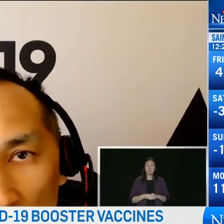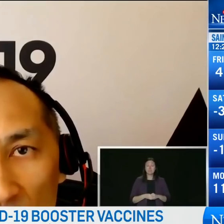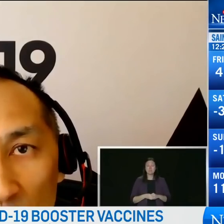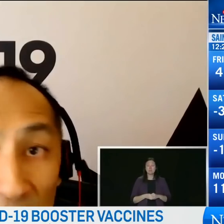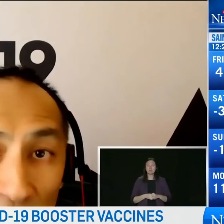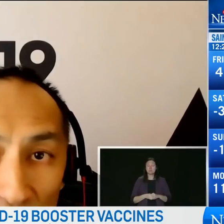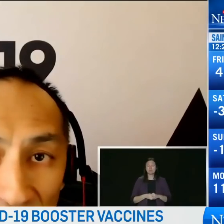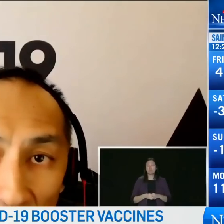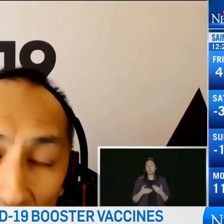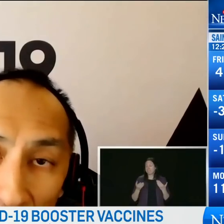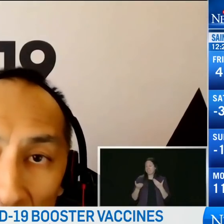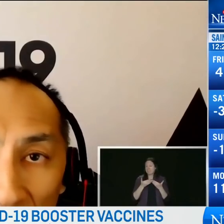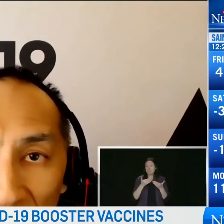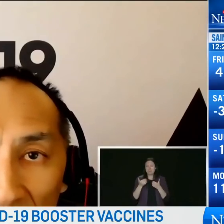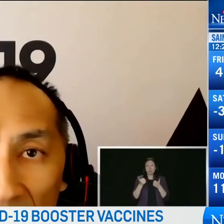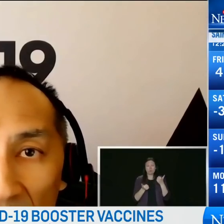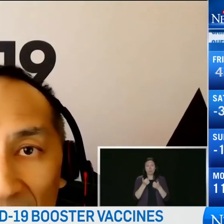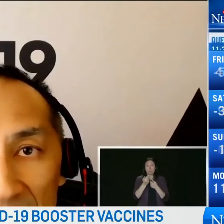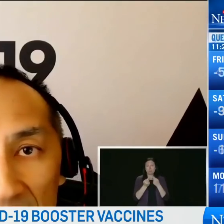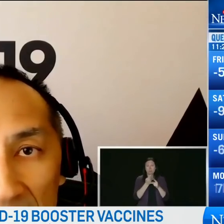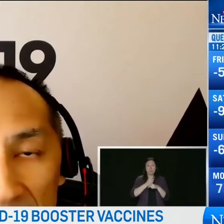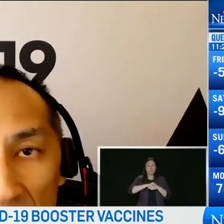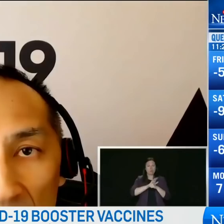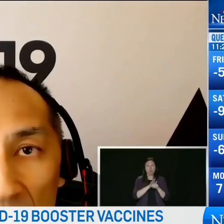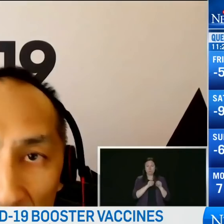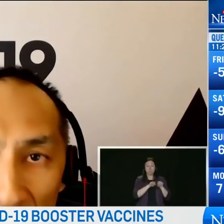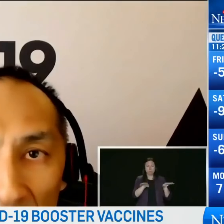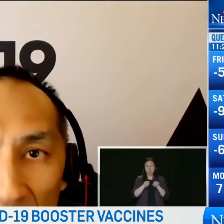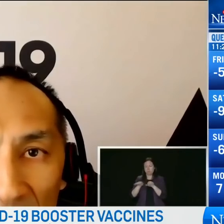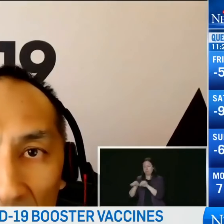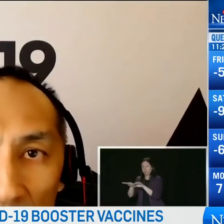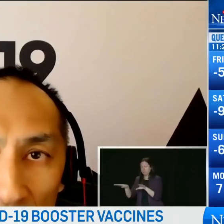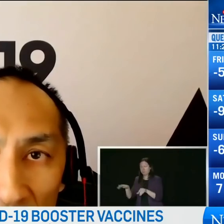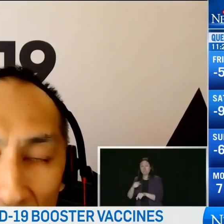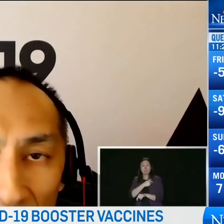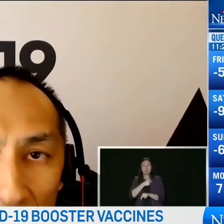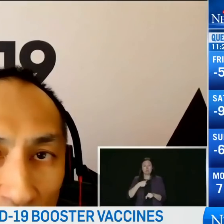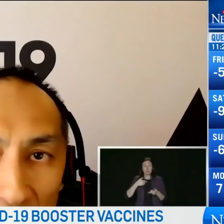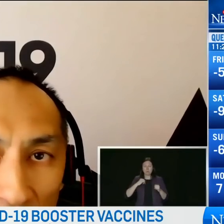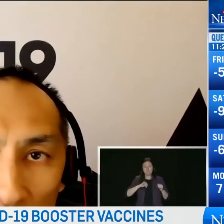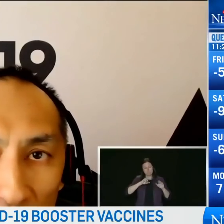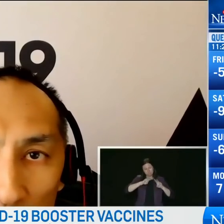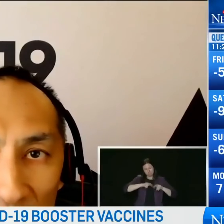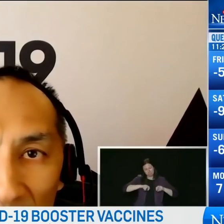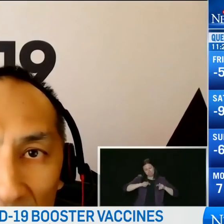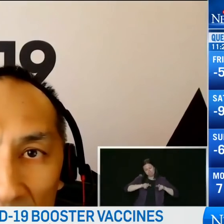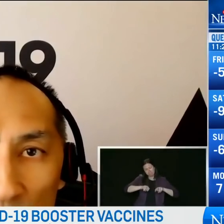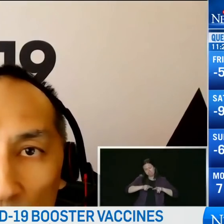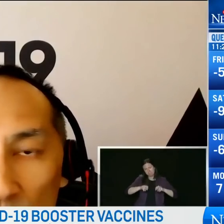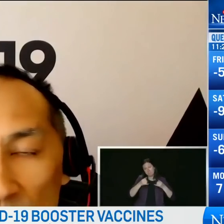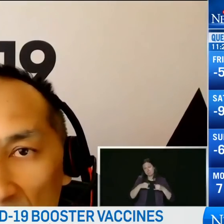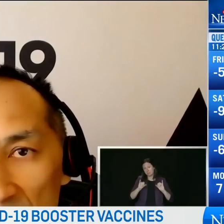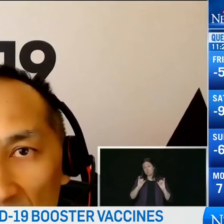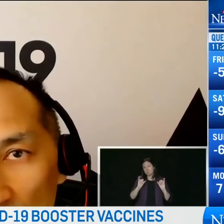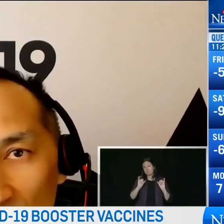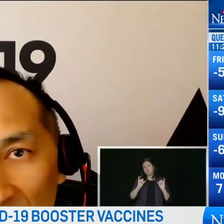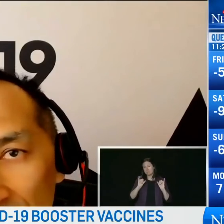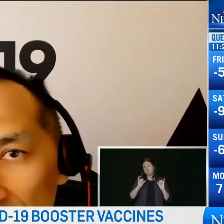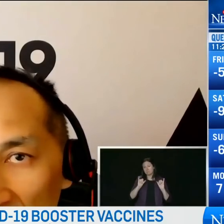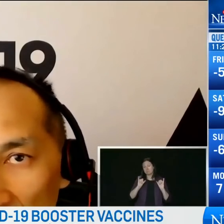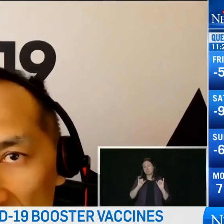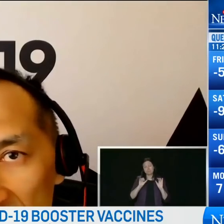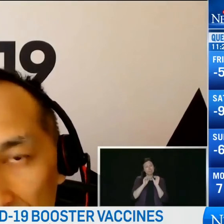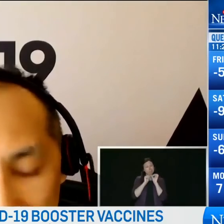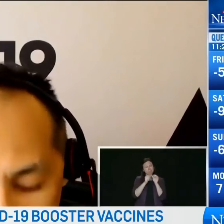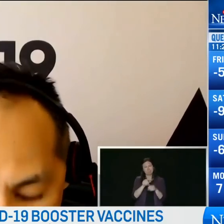OMICRON APPEARED ON THE SCENE.